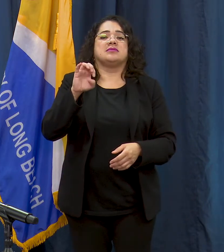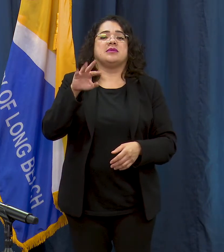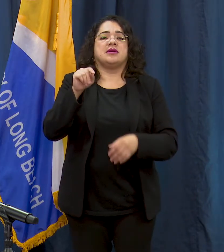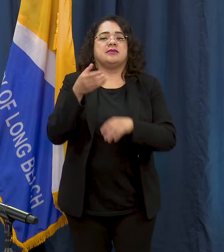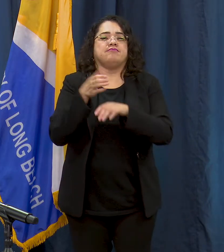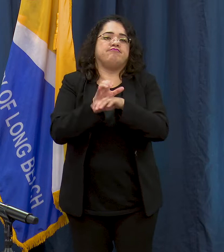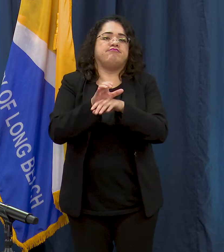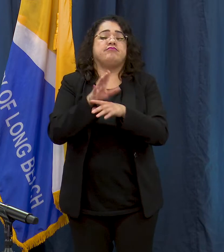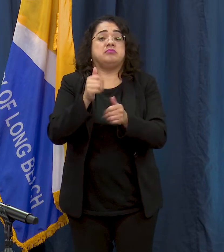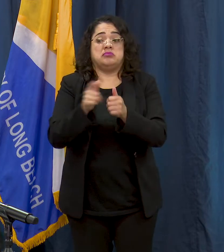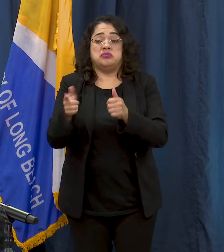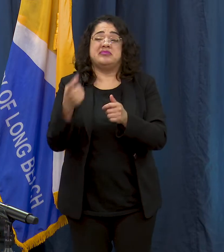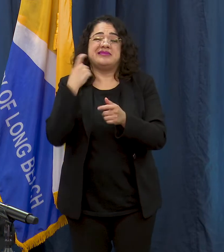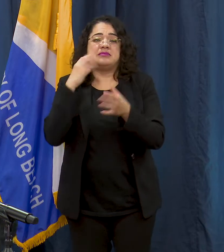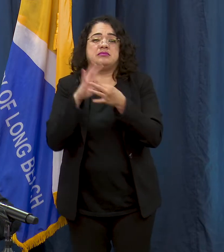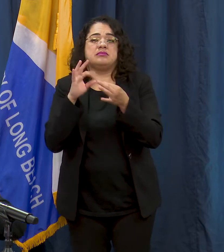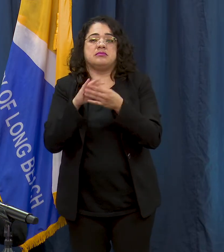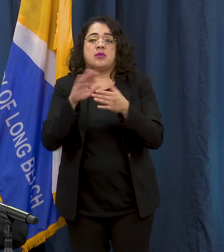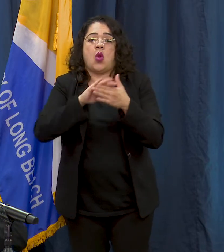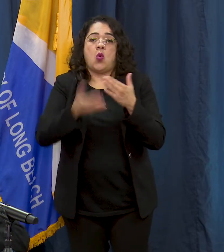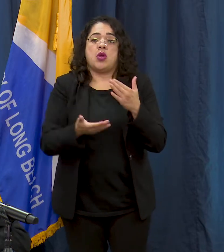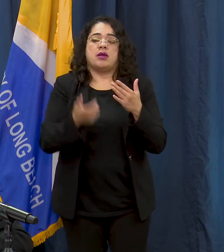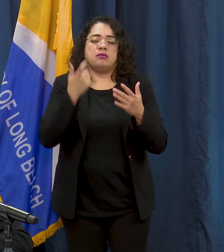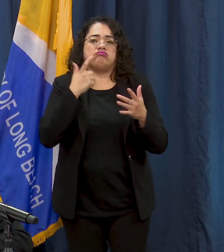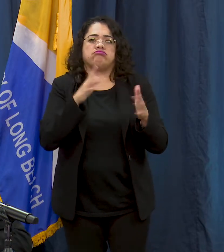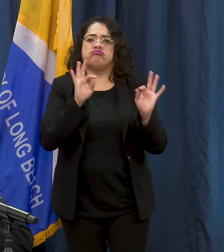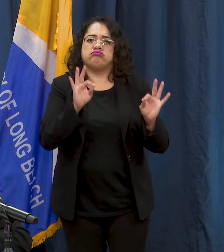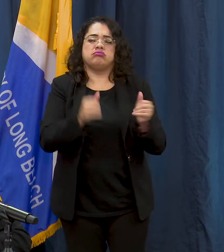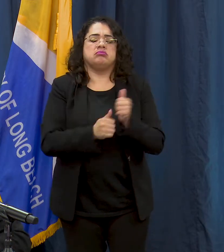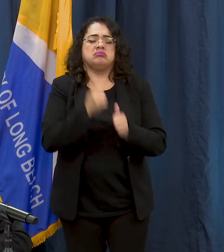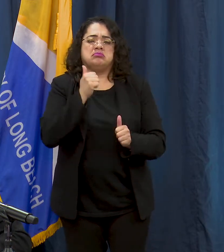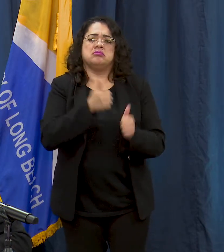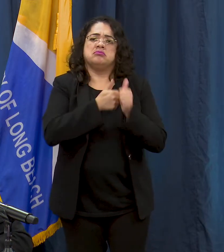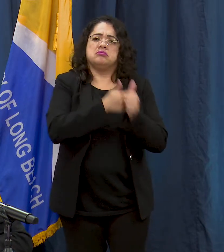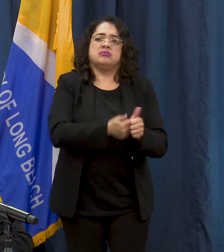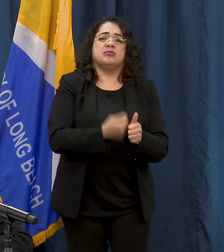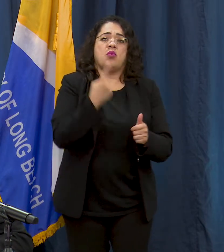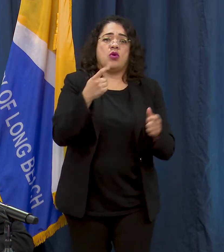complying but there was one there was a specific gyms called Iconix that